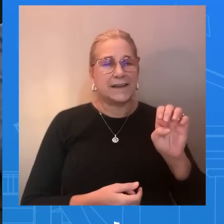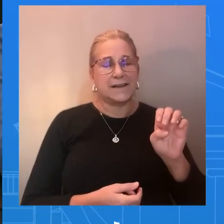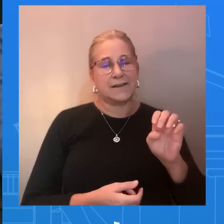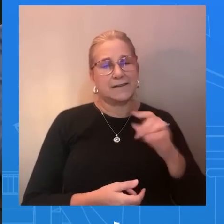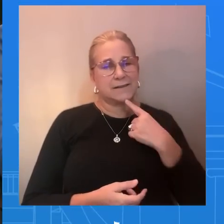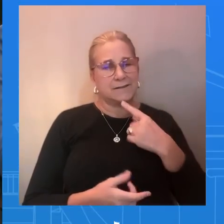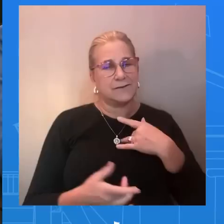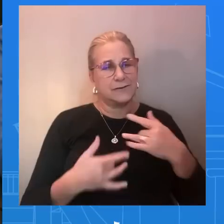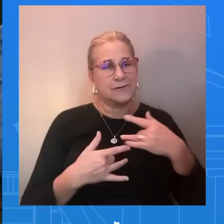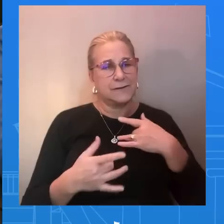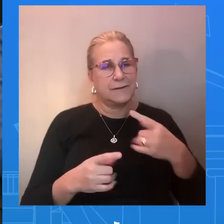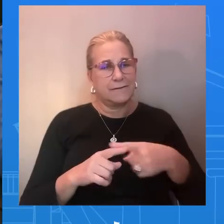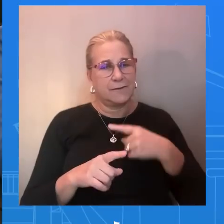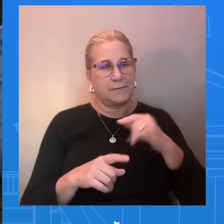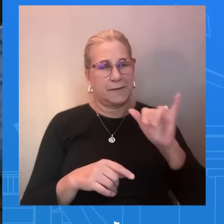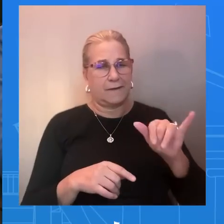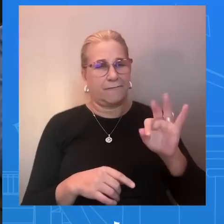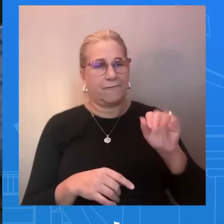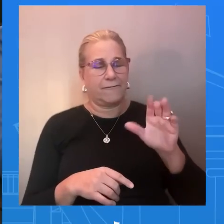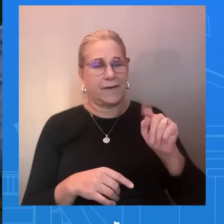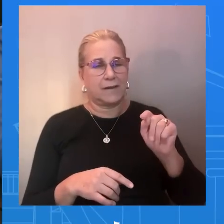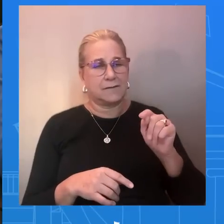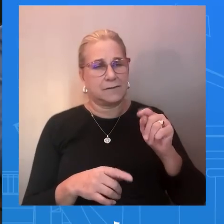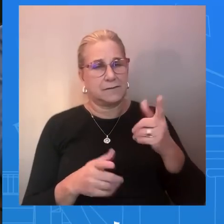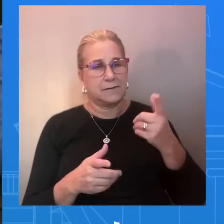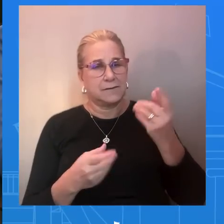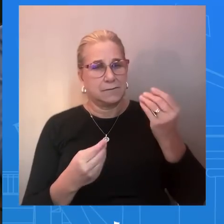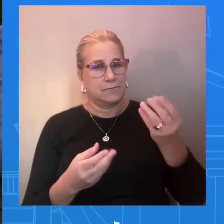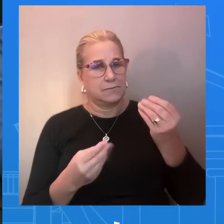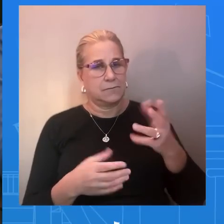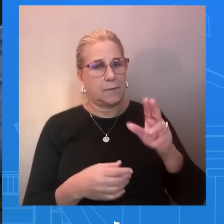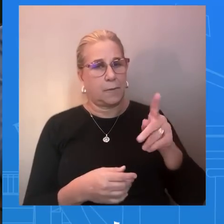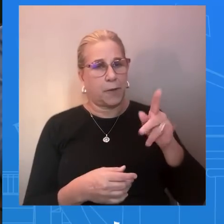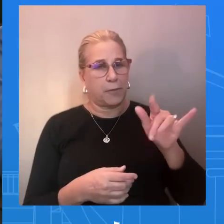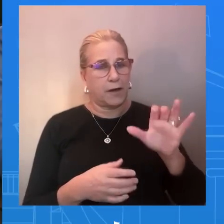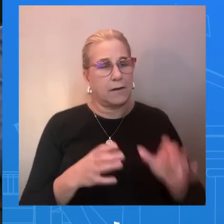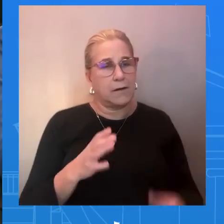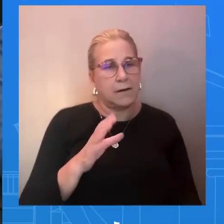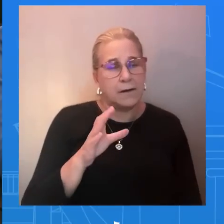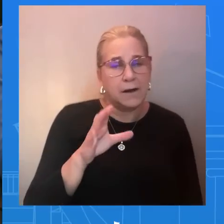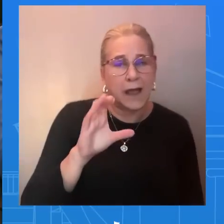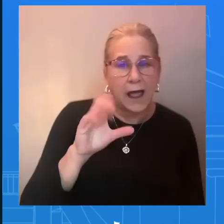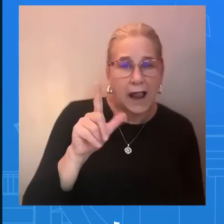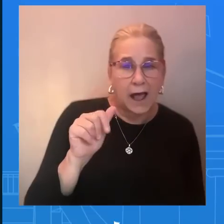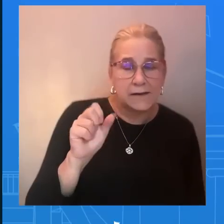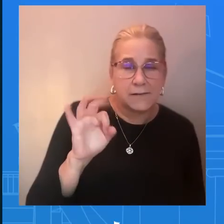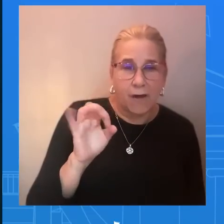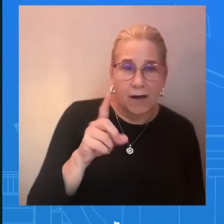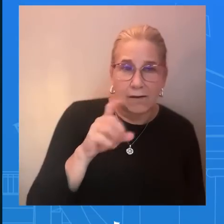The Press: -- the implication was that this was classified information. I’m just asking, yes or no, was it? Ms. Jean-Pierre: No, look, any time --